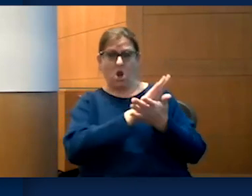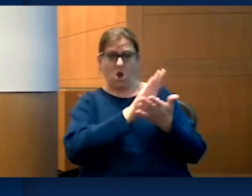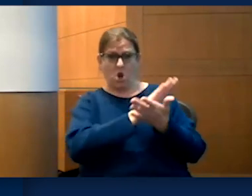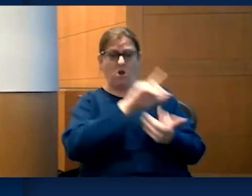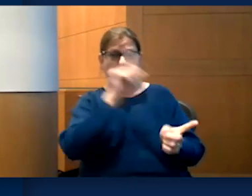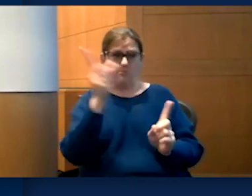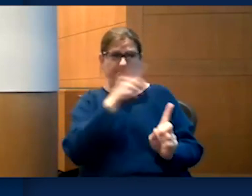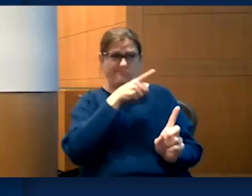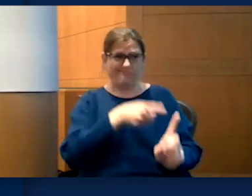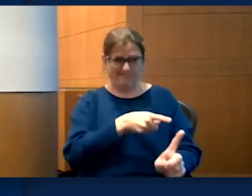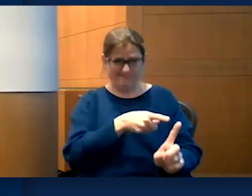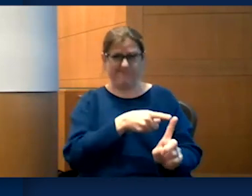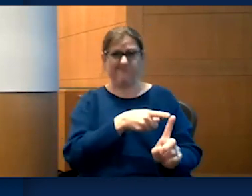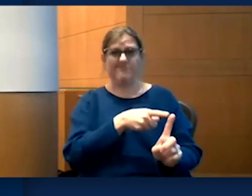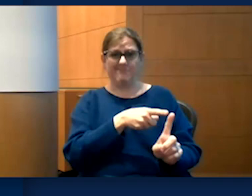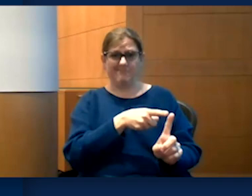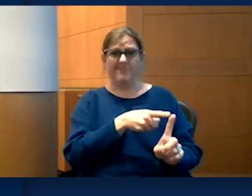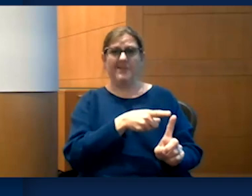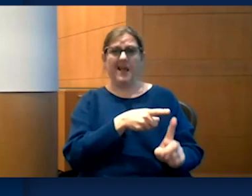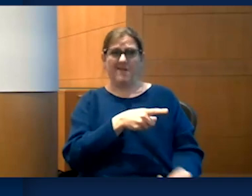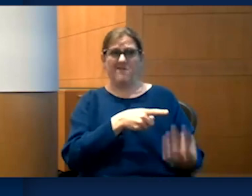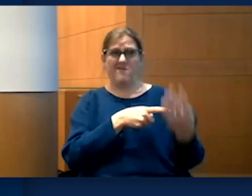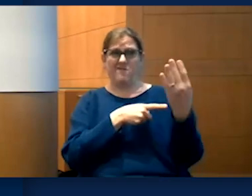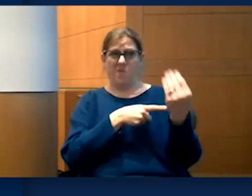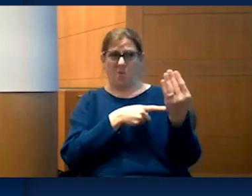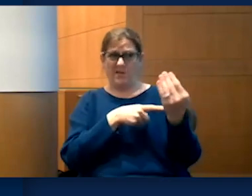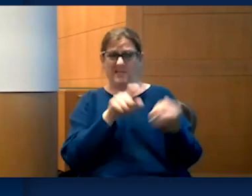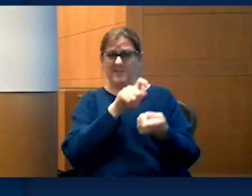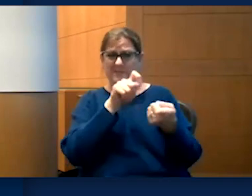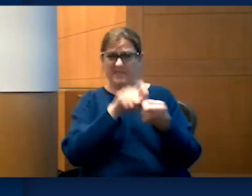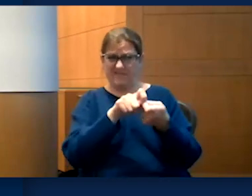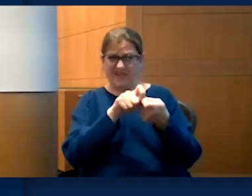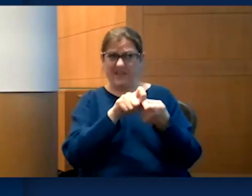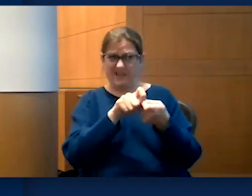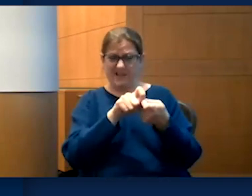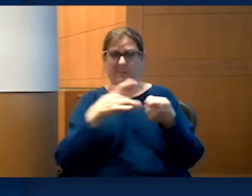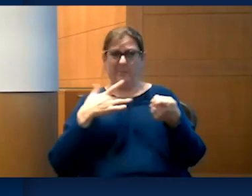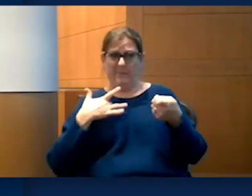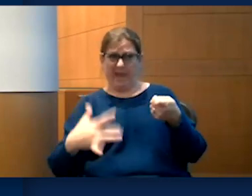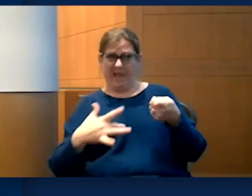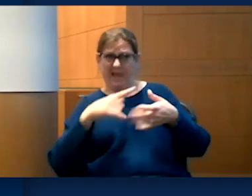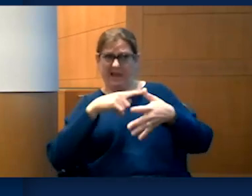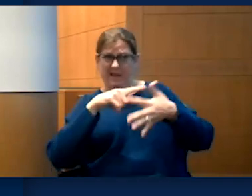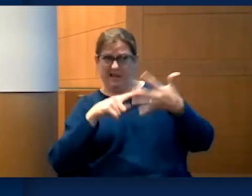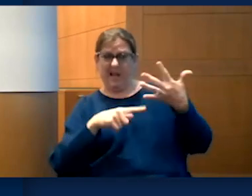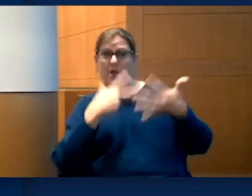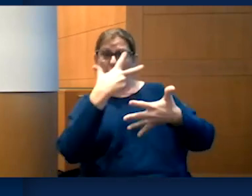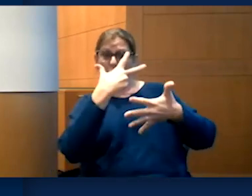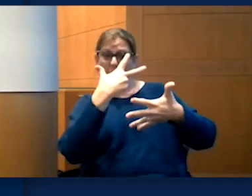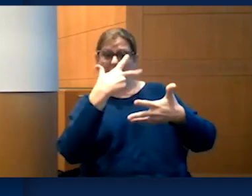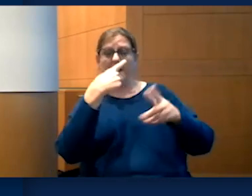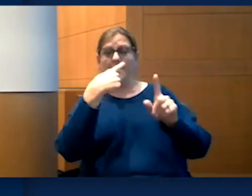We finally came up with the questionnaire that whittled it down to only 14 attributes. Three of those were positive and 11 were negative. We intermingled the positive and negative amongst themselves to try to get a better representation when we asked women in the surveys.